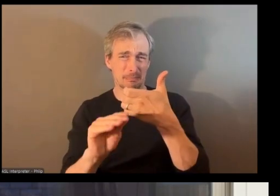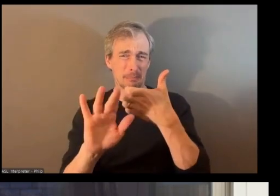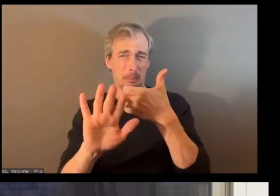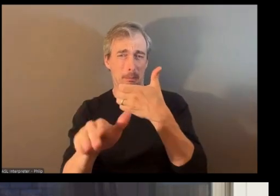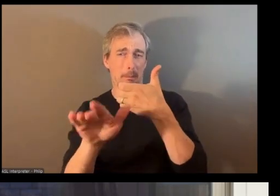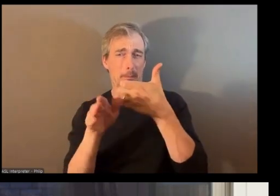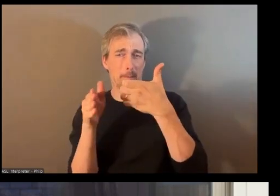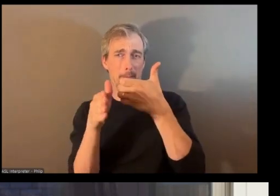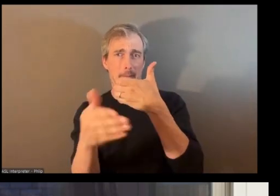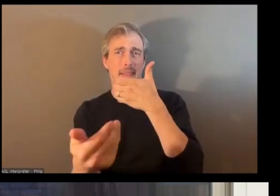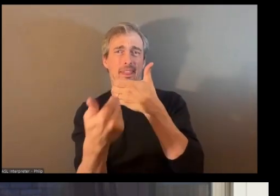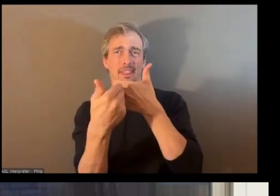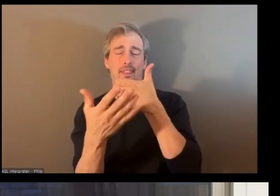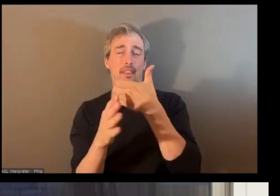if the contrast is not high enough. Okay.